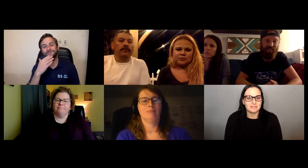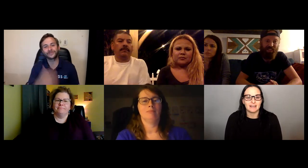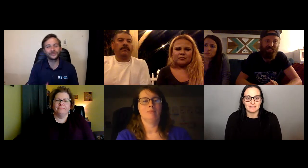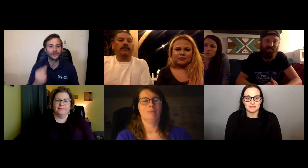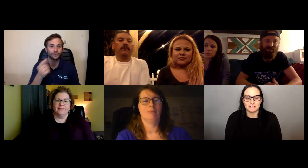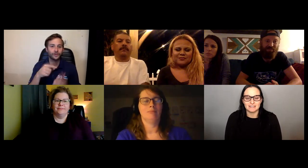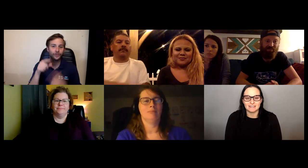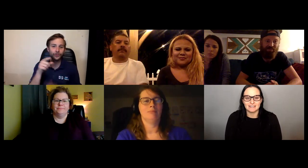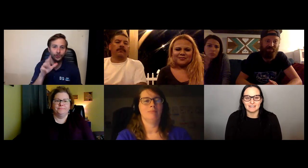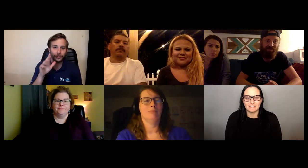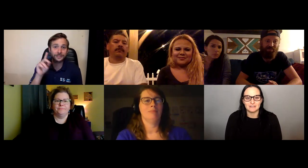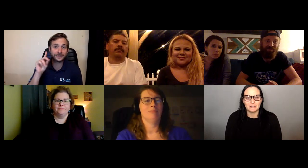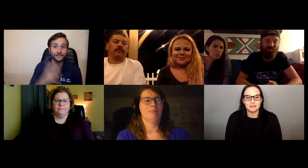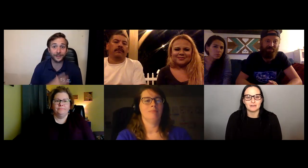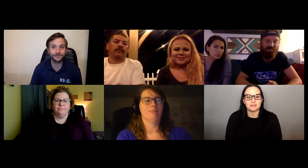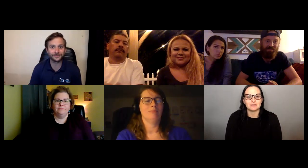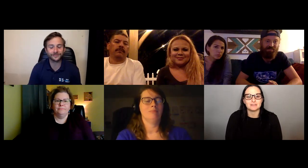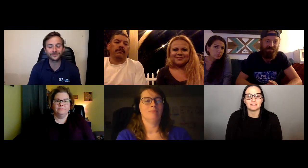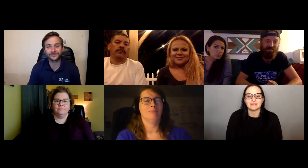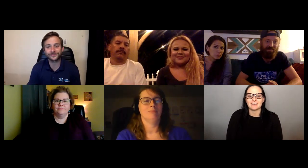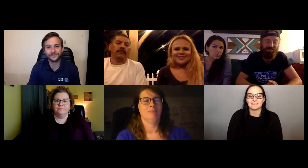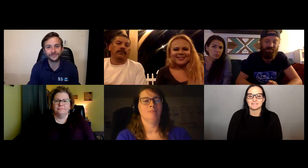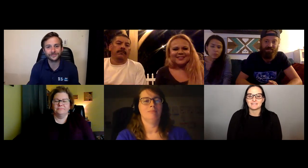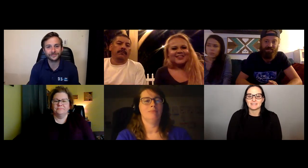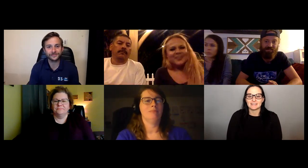i have to agree thank you what about you